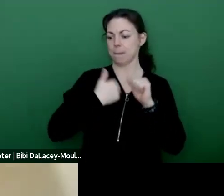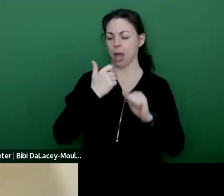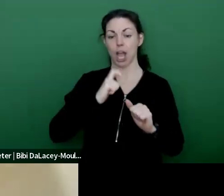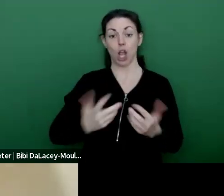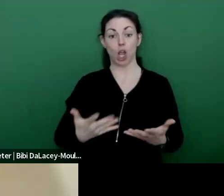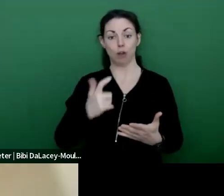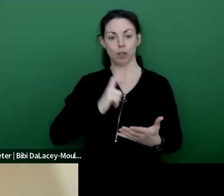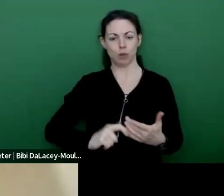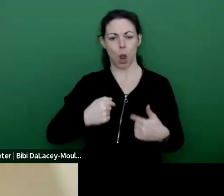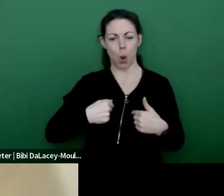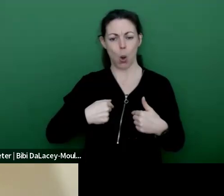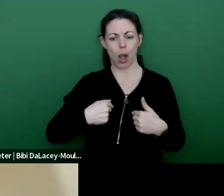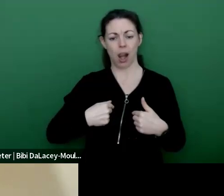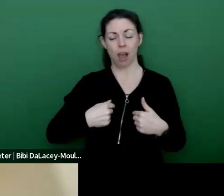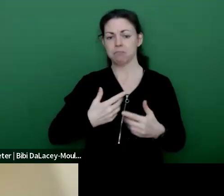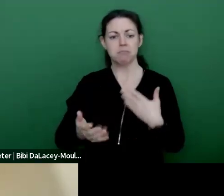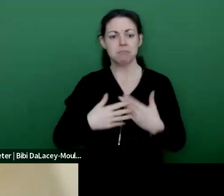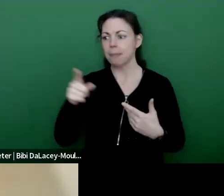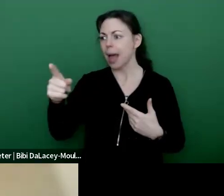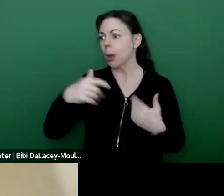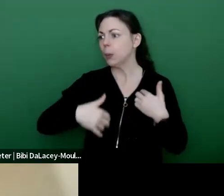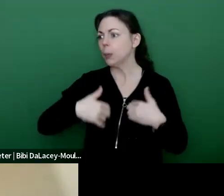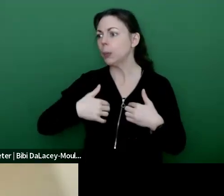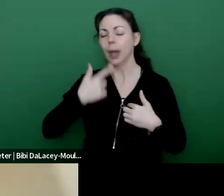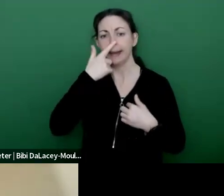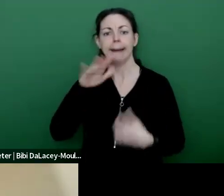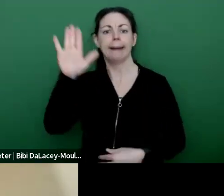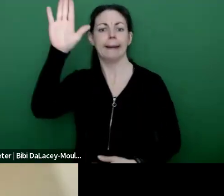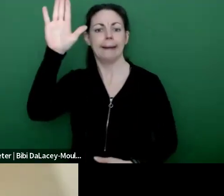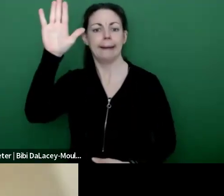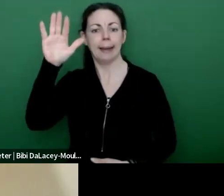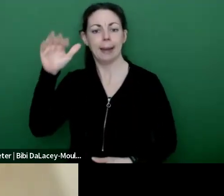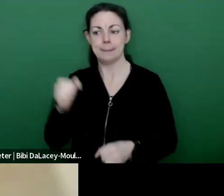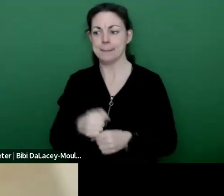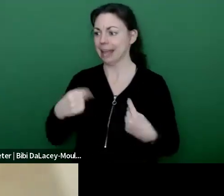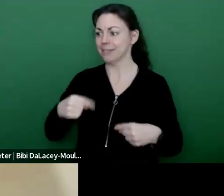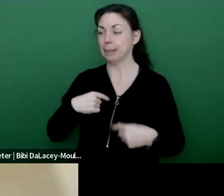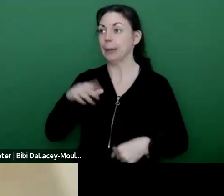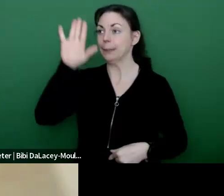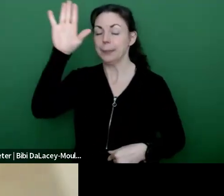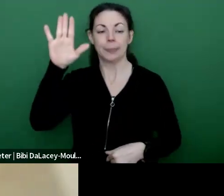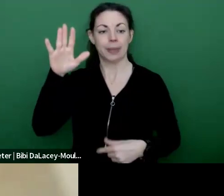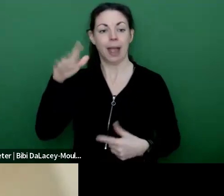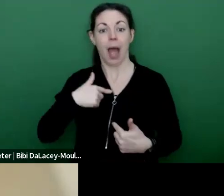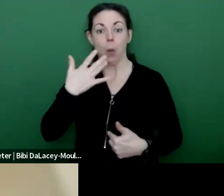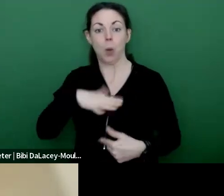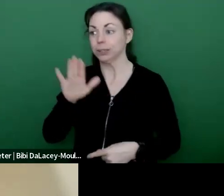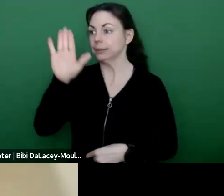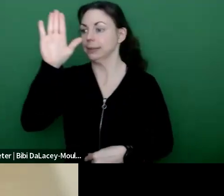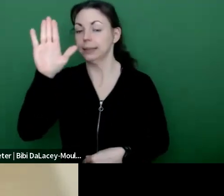I just made myself available to do things that I thought were interesting. And I think that you will get recognized for doing things